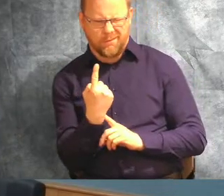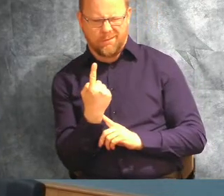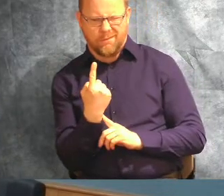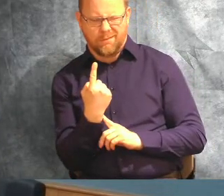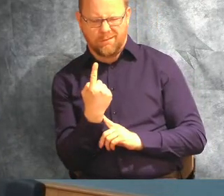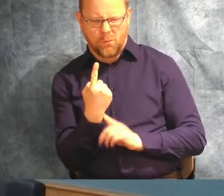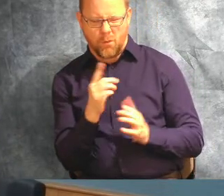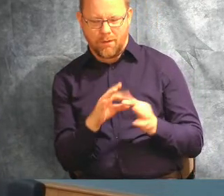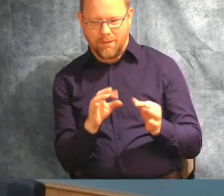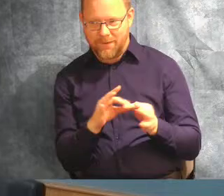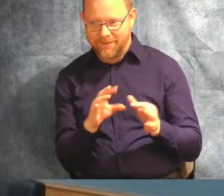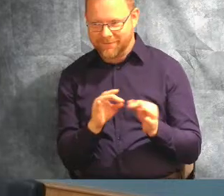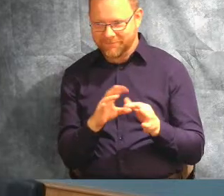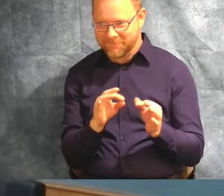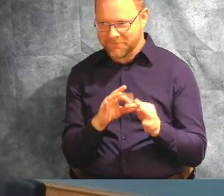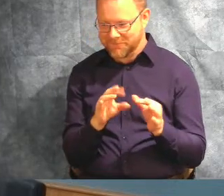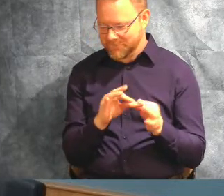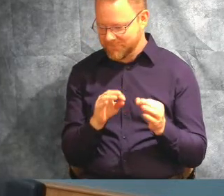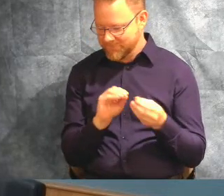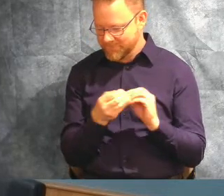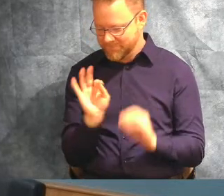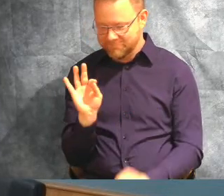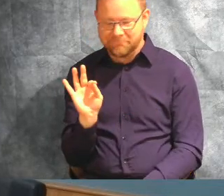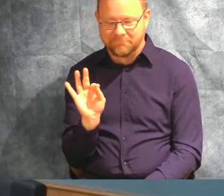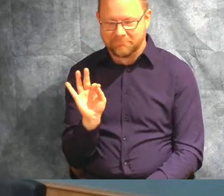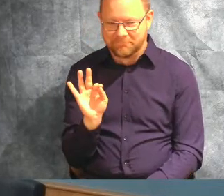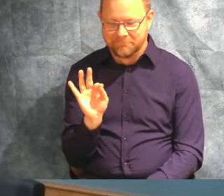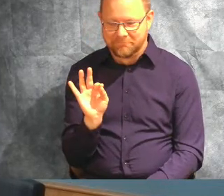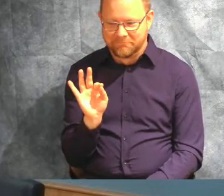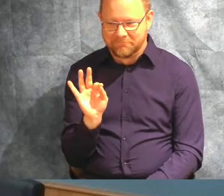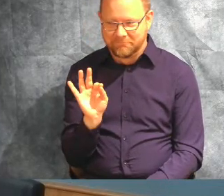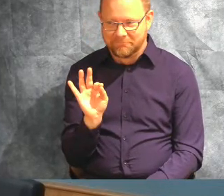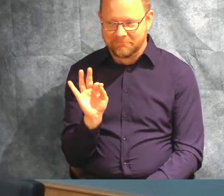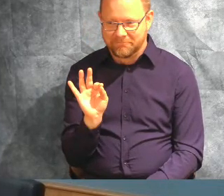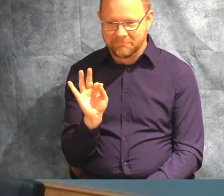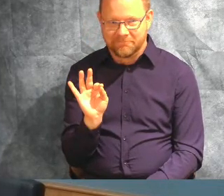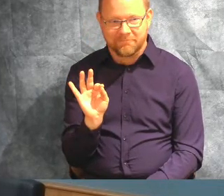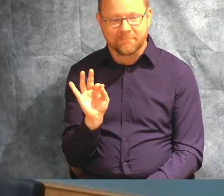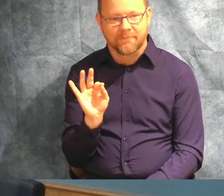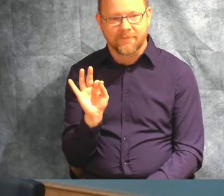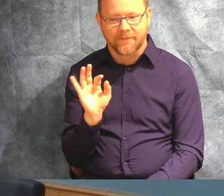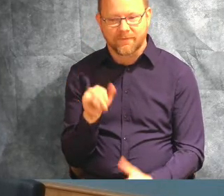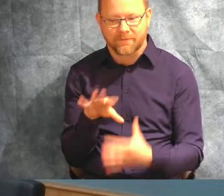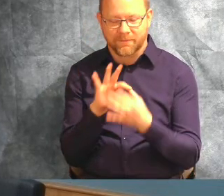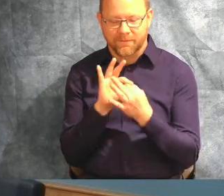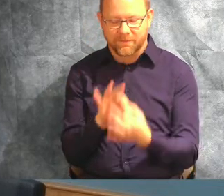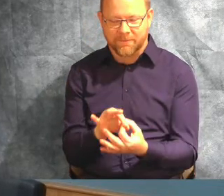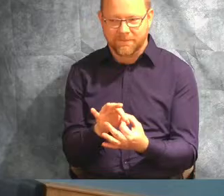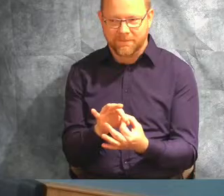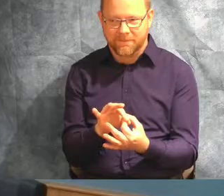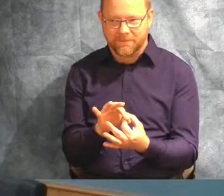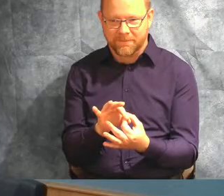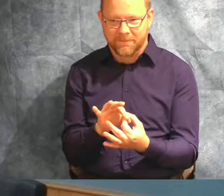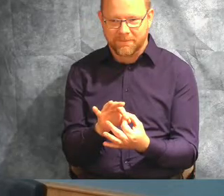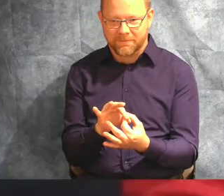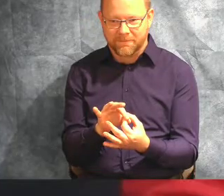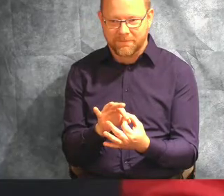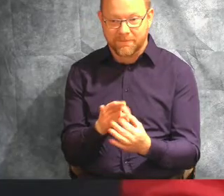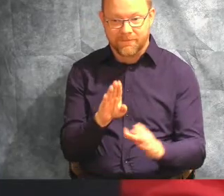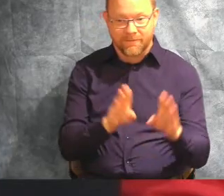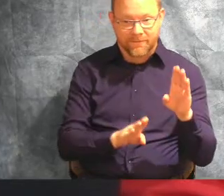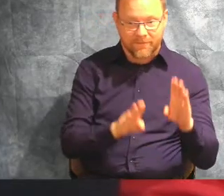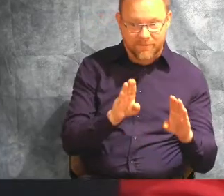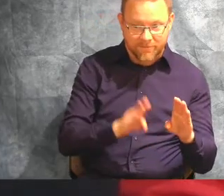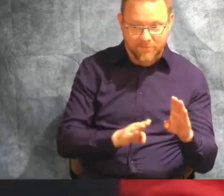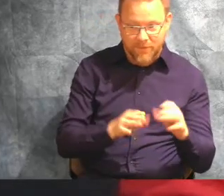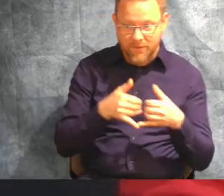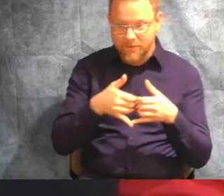one comment. item number nine. I know it talks about the bid award and contract authorization